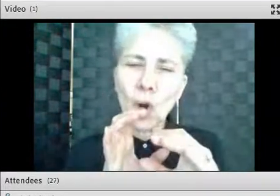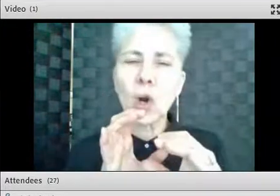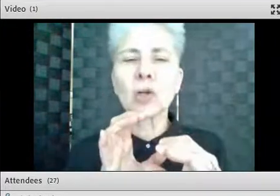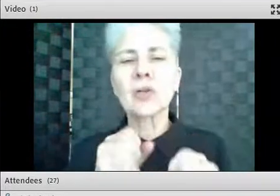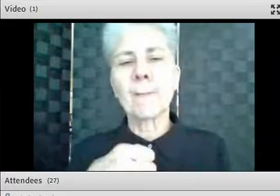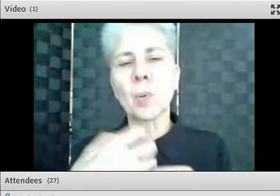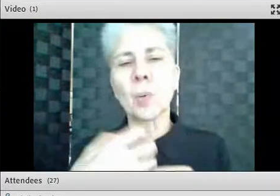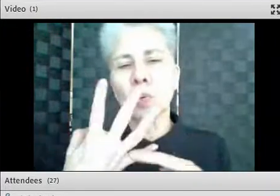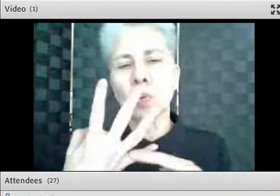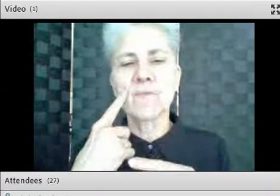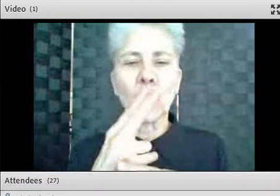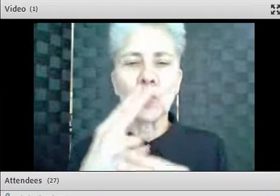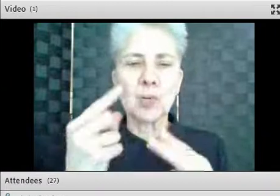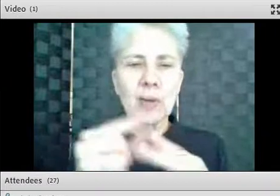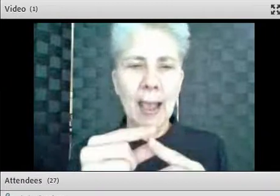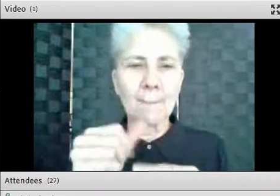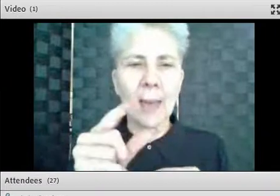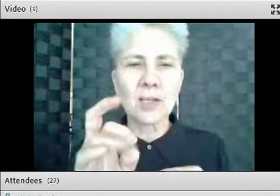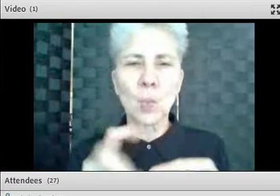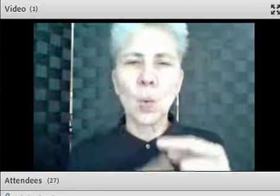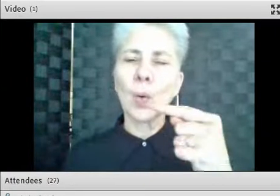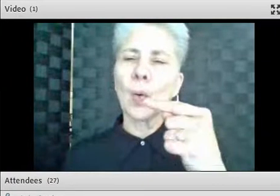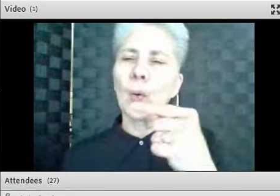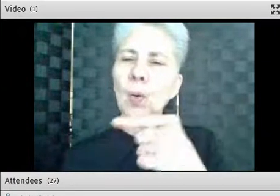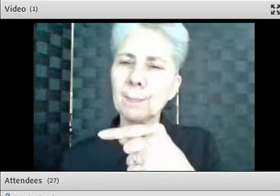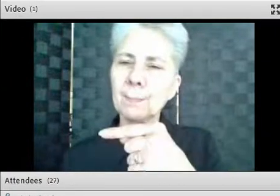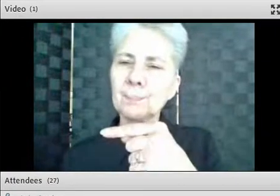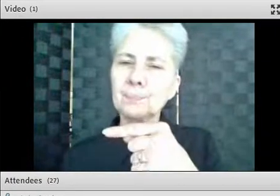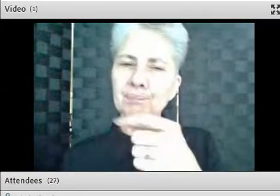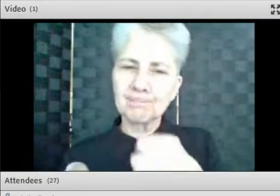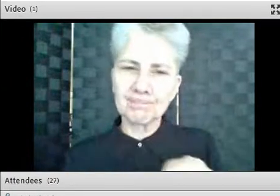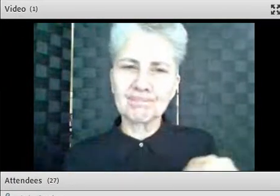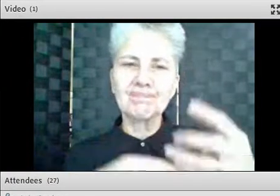and that prompts you for the username and password, and then, like I said,